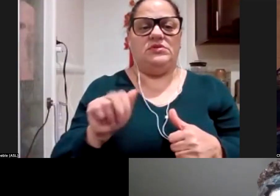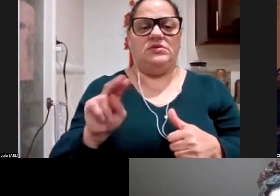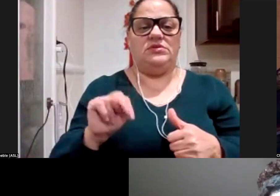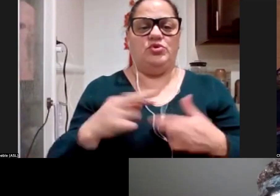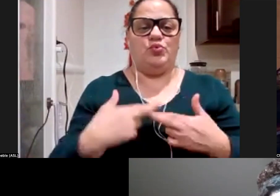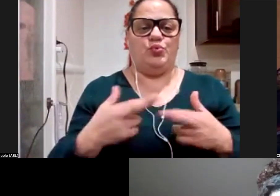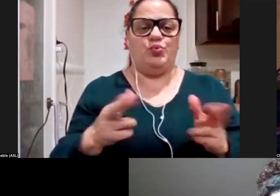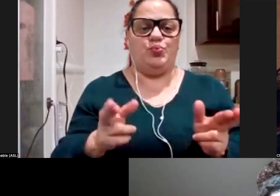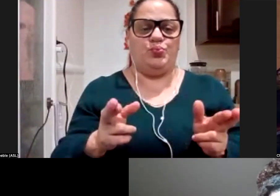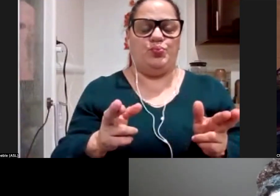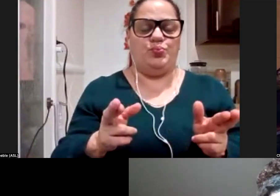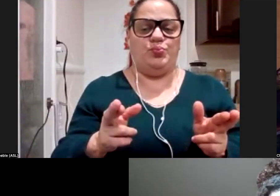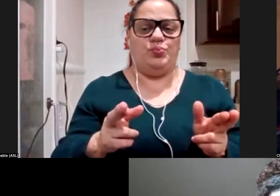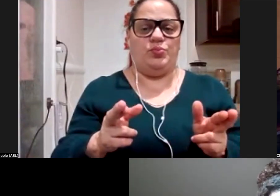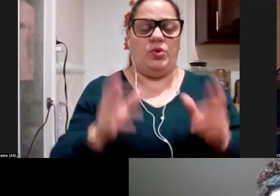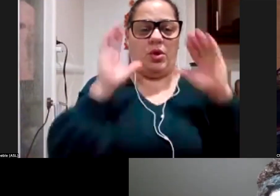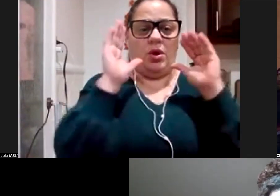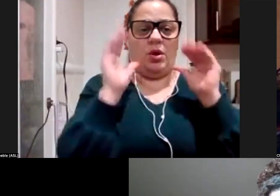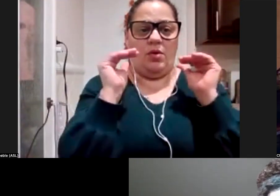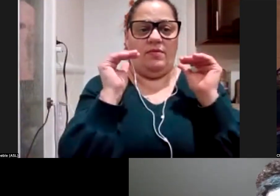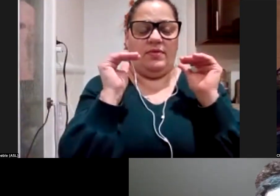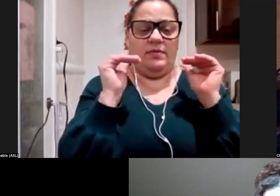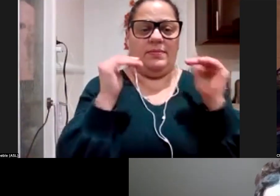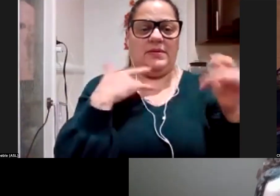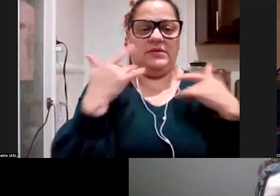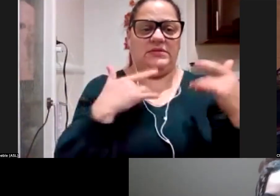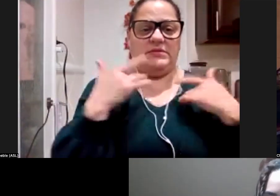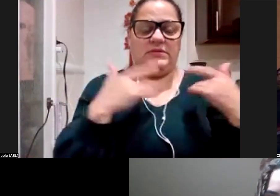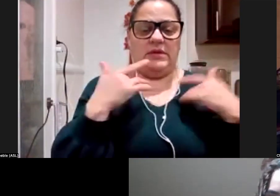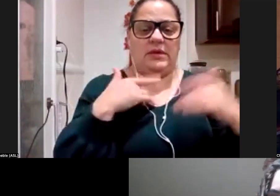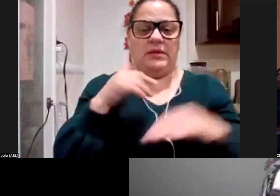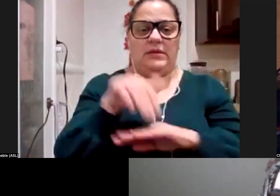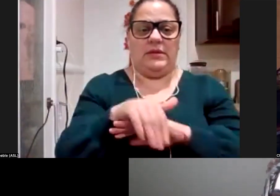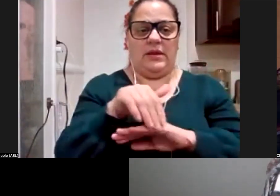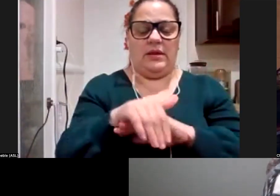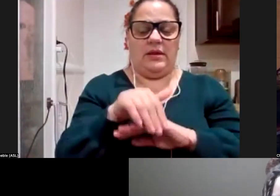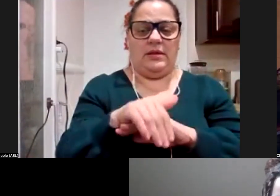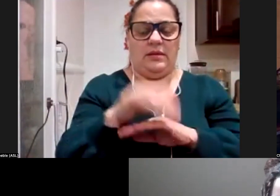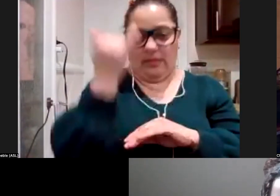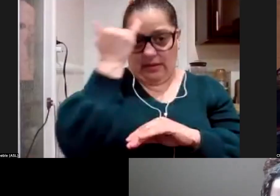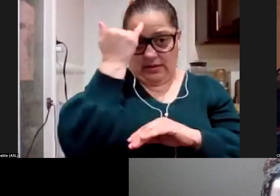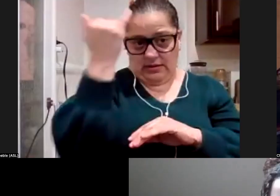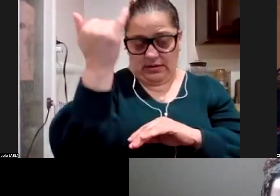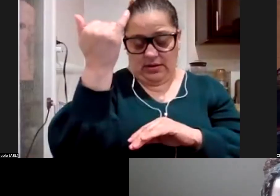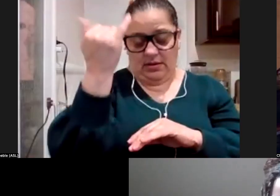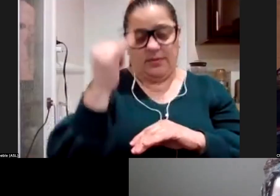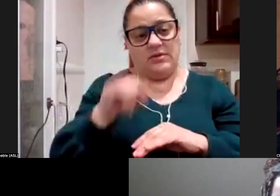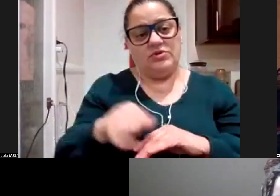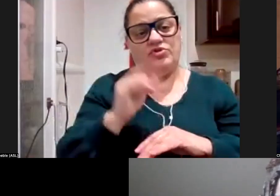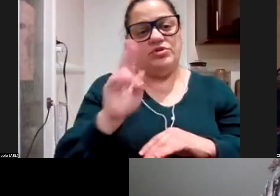which is hopefully going to be very exciting night. Um, the idea behind Justin's room is